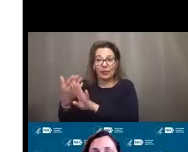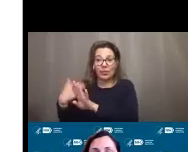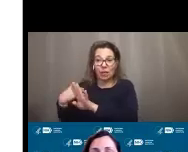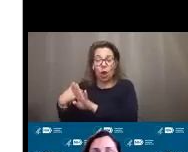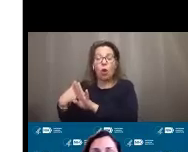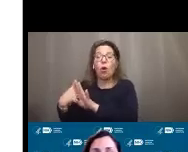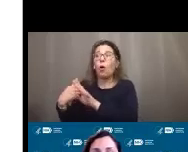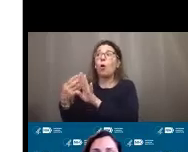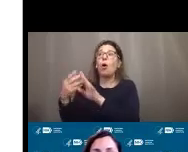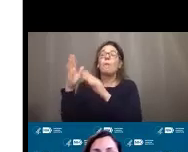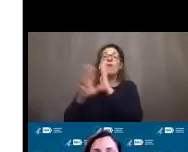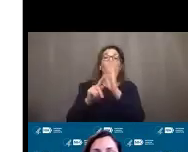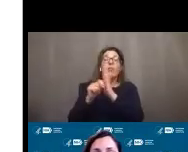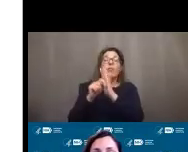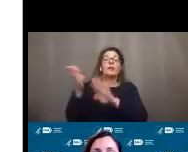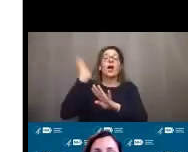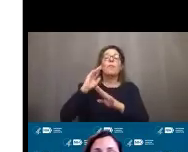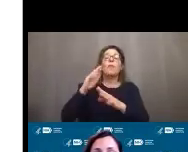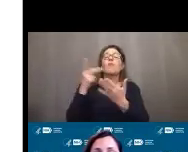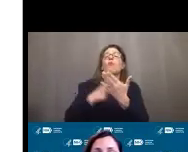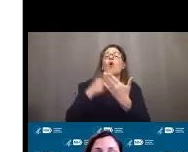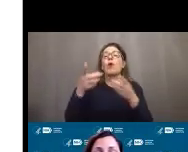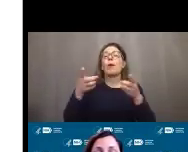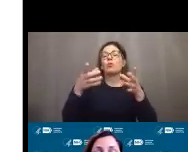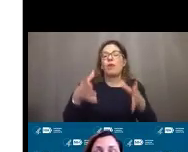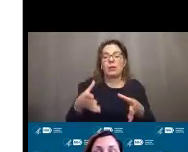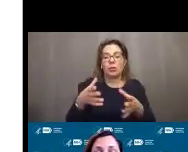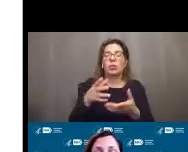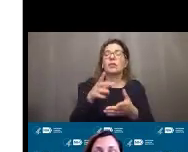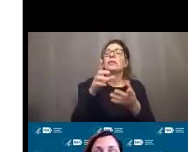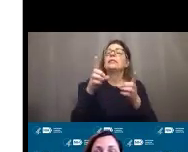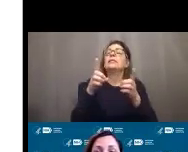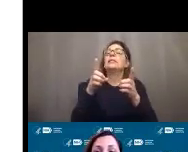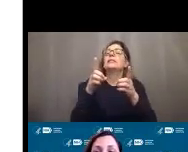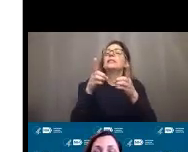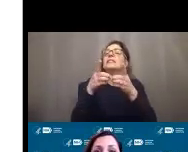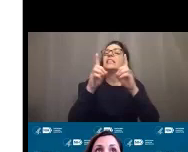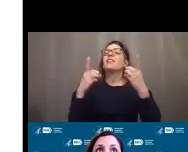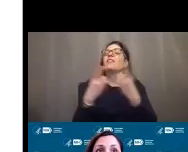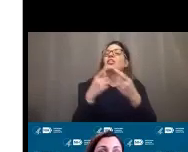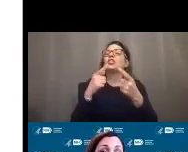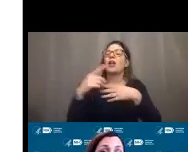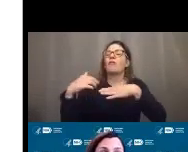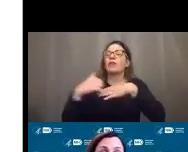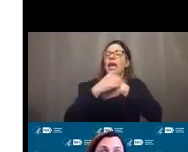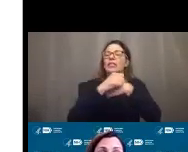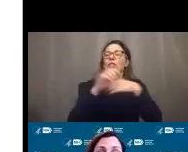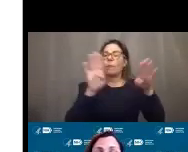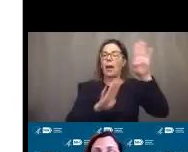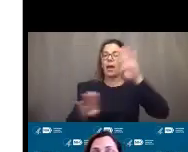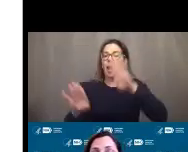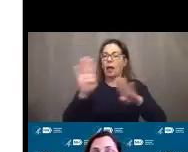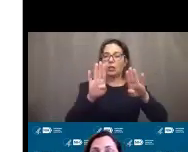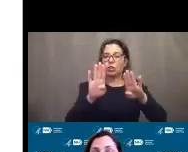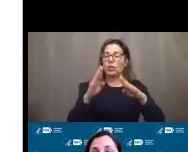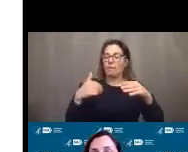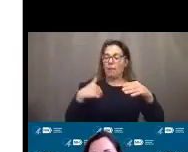During the presentation, we have Q and A staff to answer questions in the Q and A box, so let's get started with Dr. Nas Zahir.